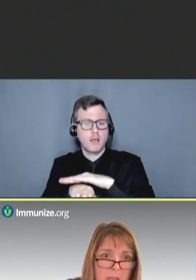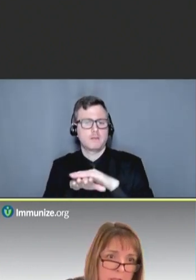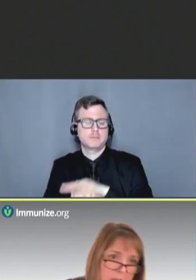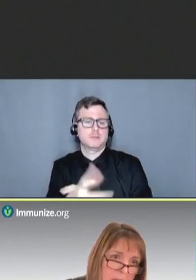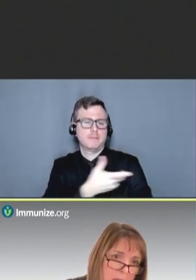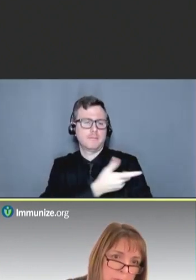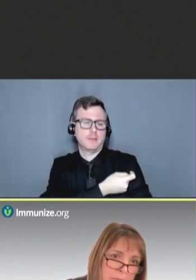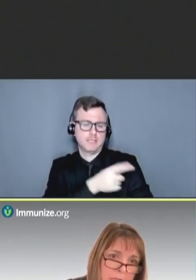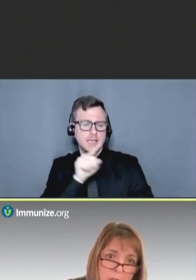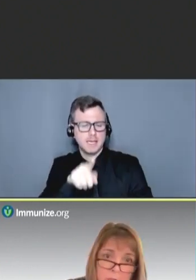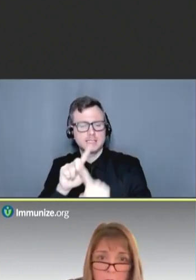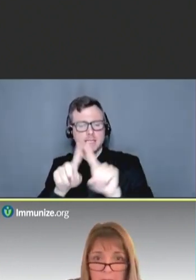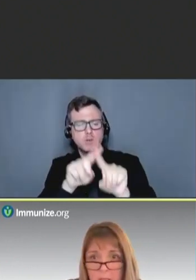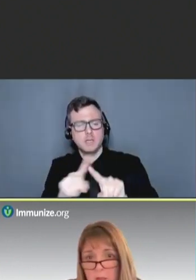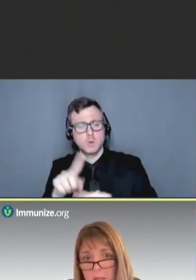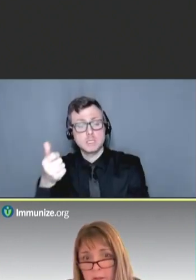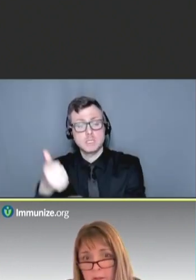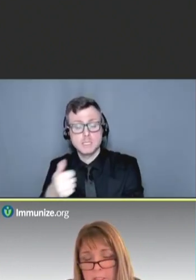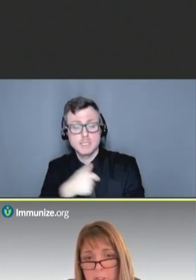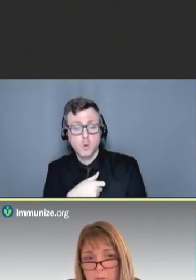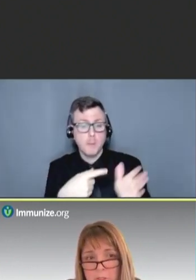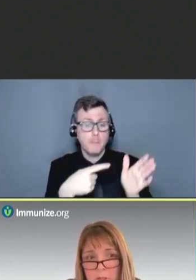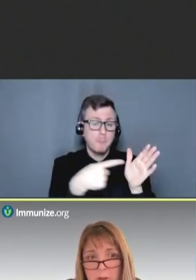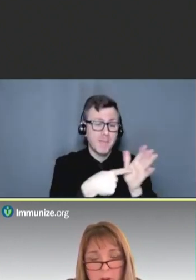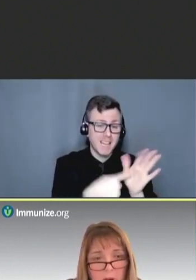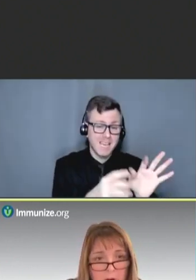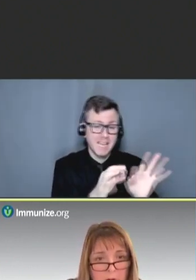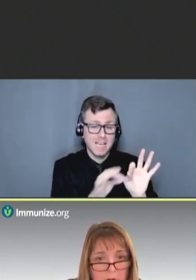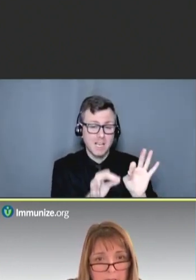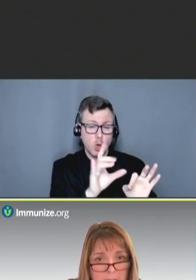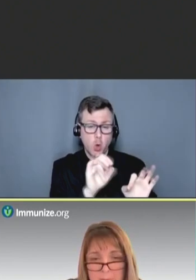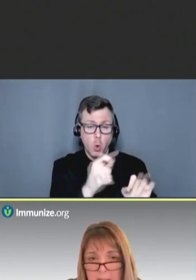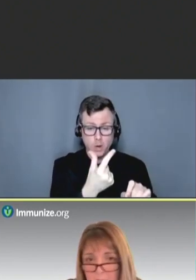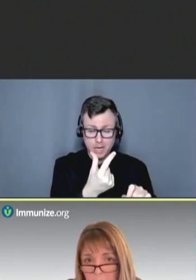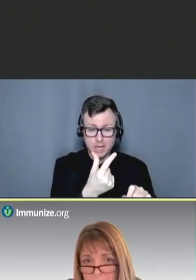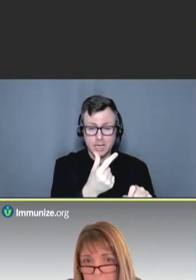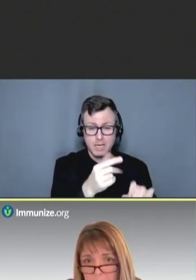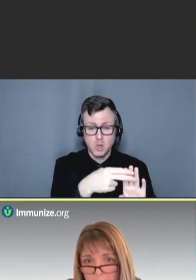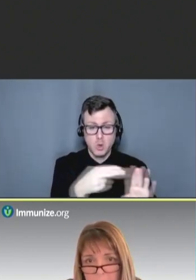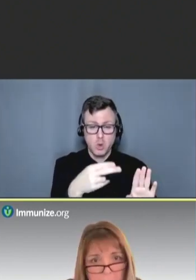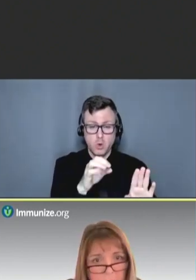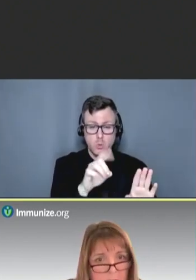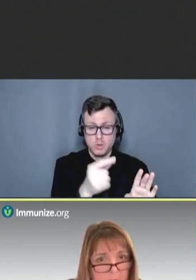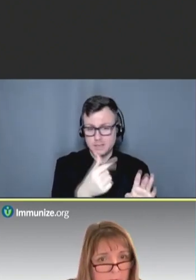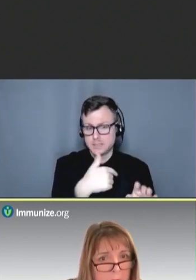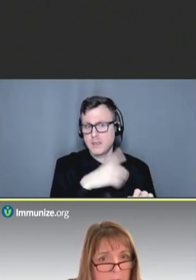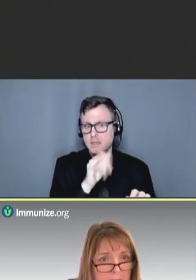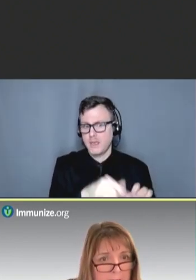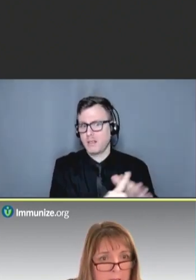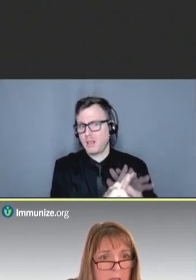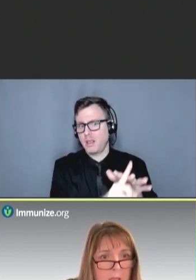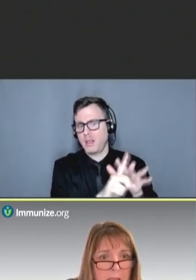And then billing and coding issues are something that comes up, also frequently.